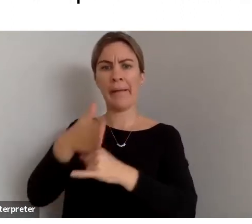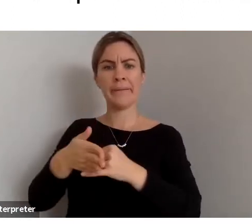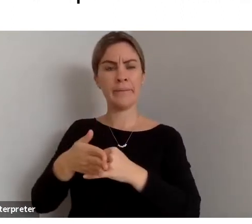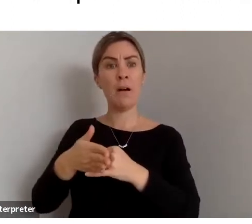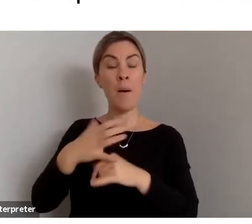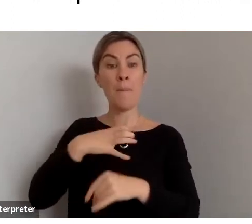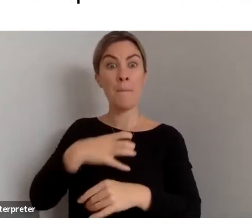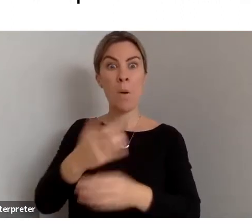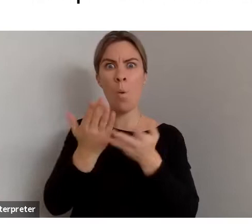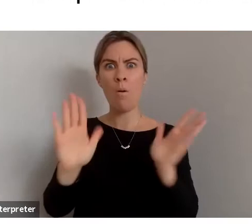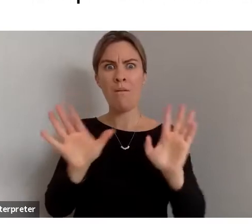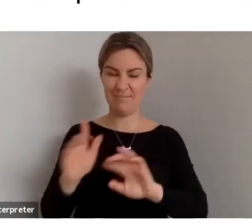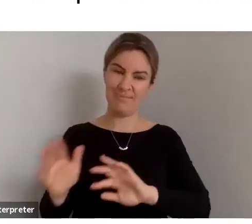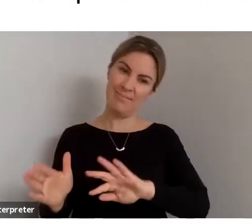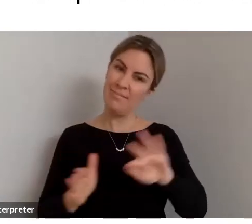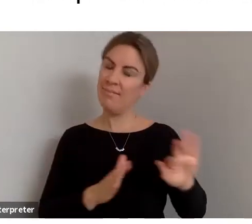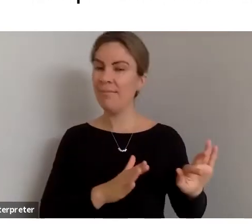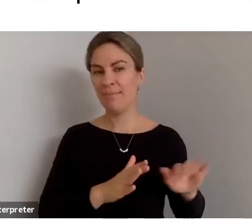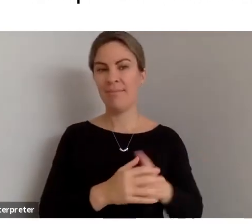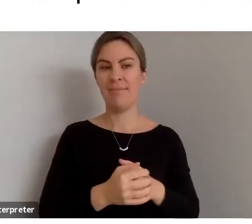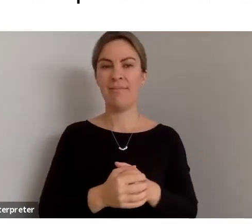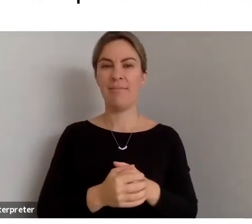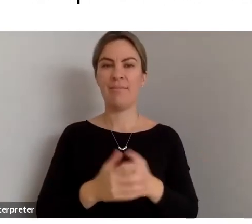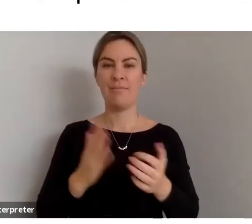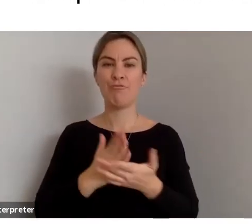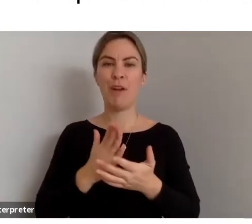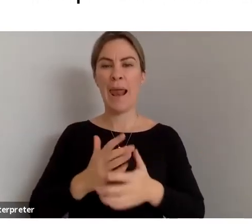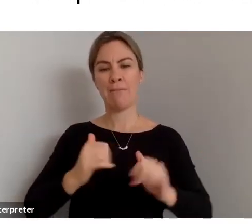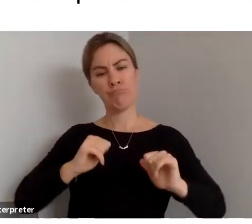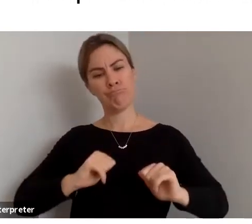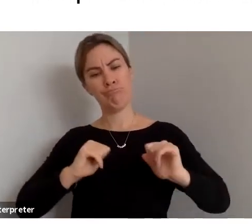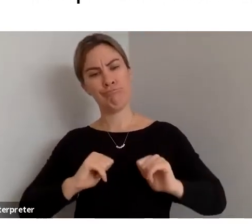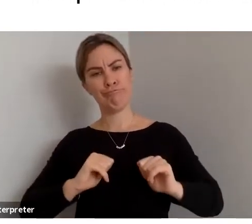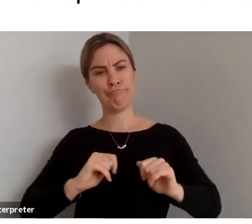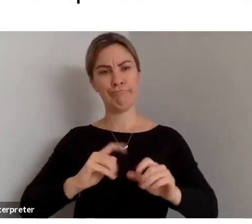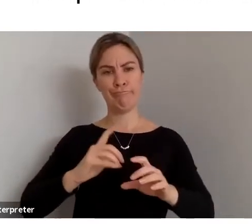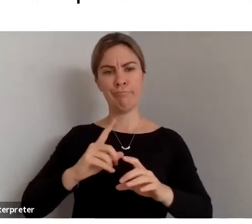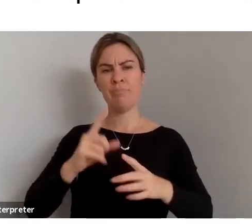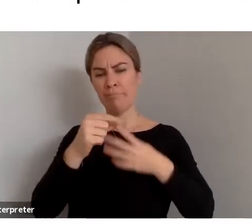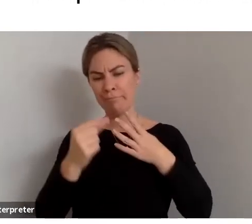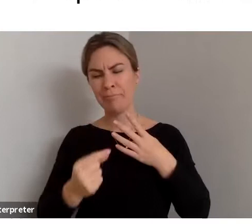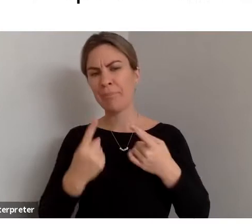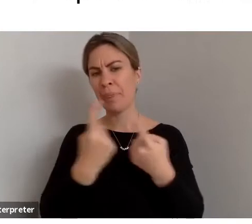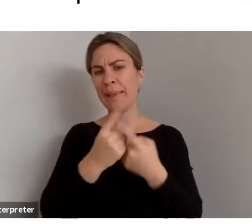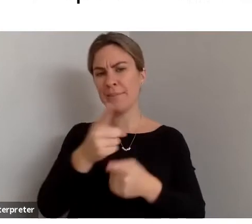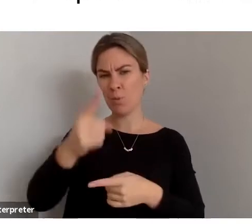into some practical. It is a bit more cerebral, you need to think about it, but it is